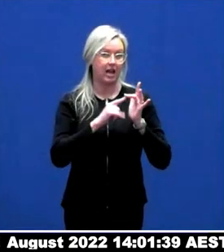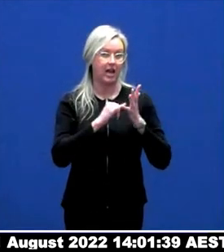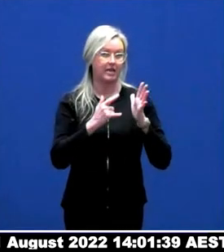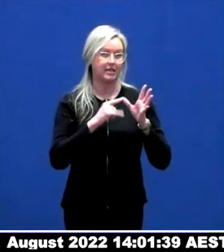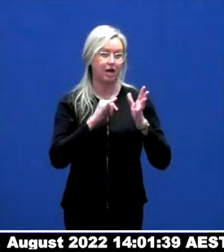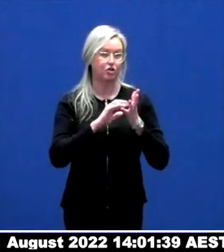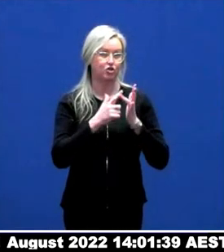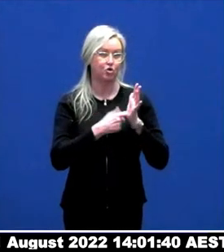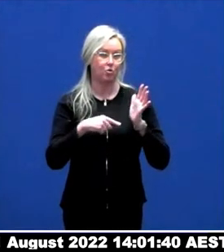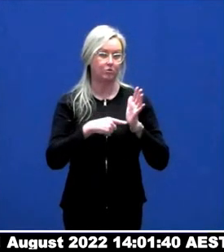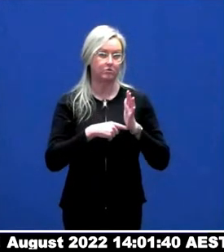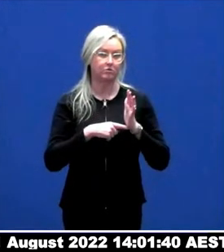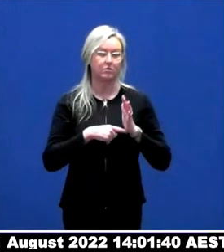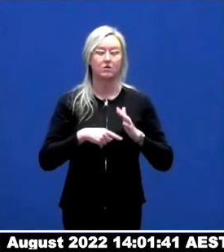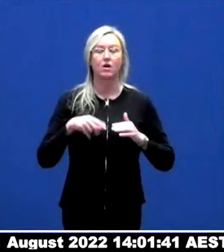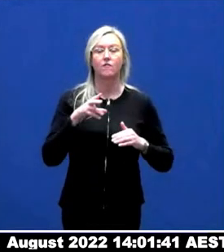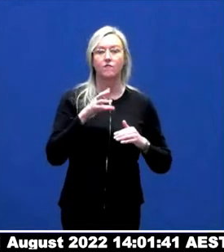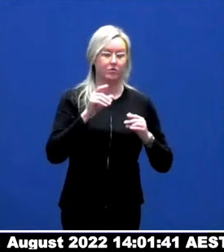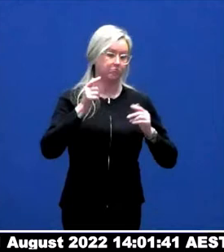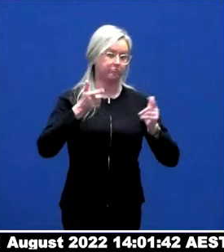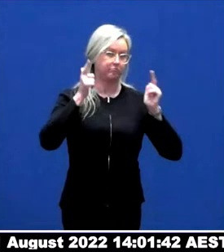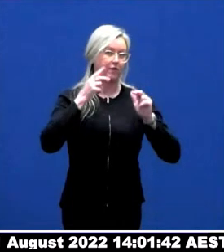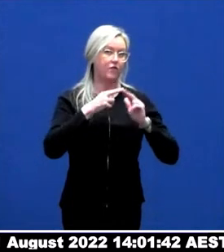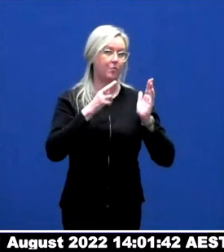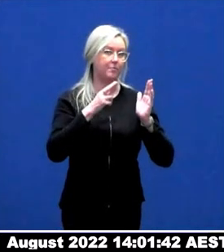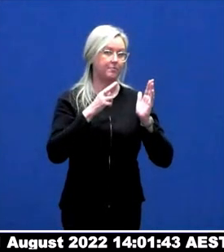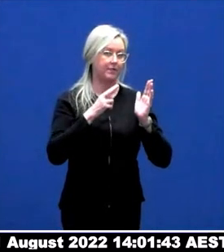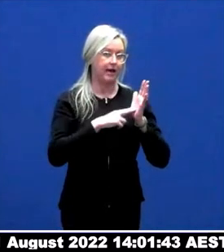Wales and the Australian Capital Territory from the National Disability Insurance